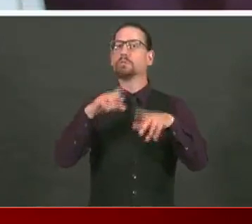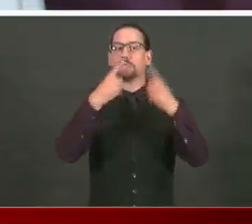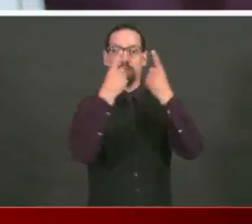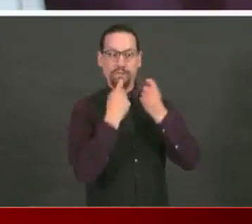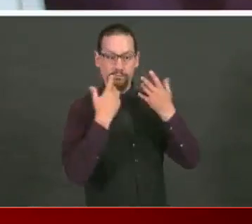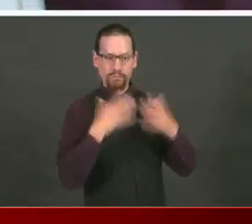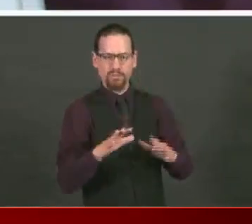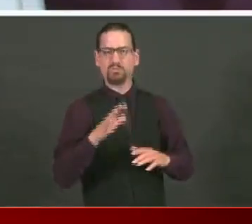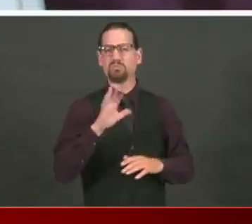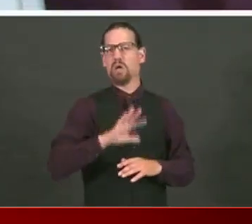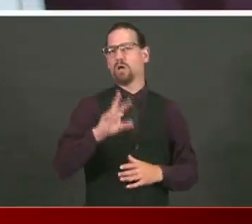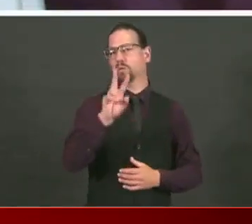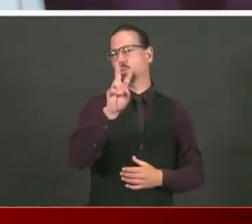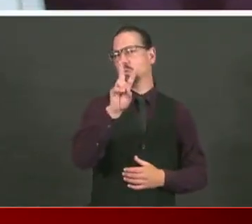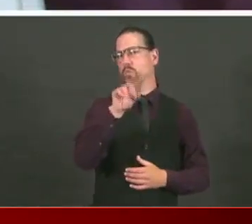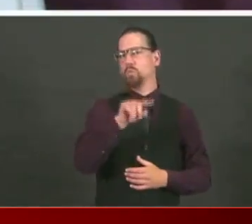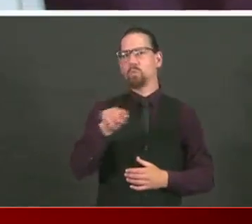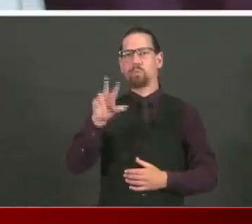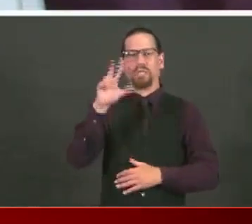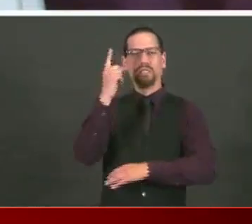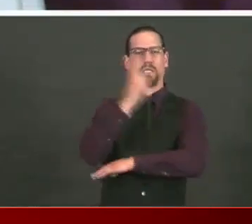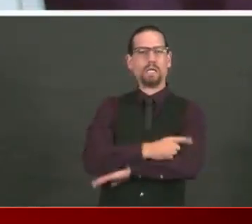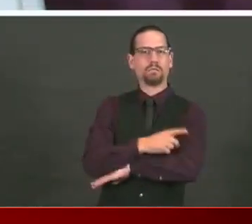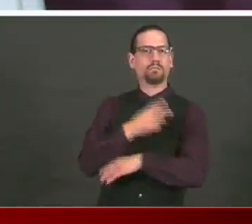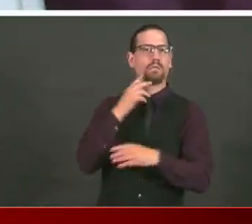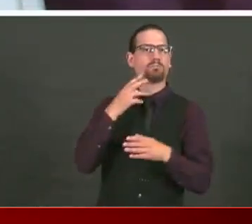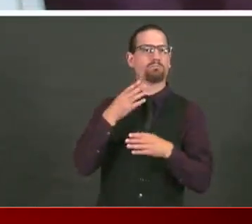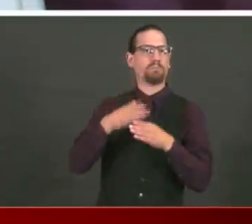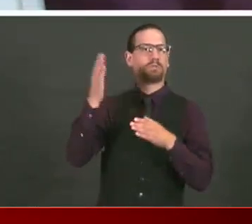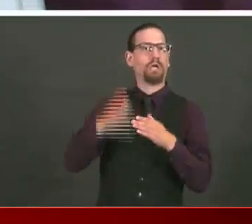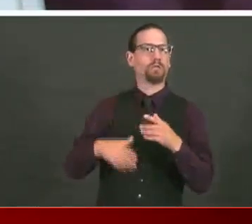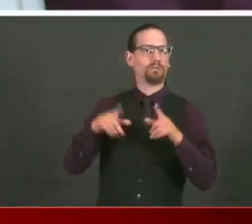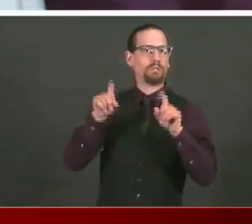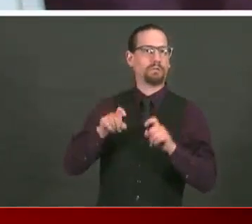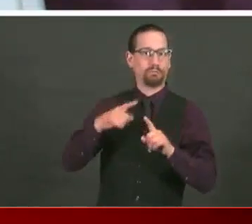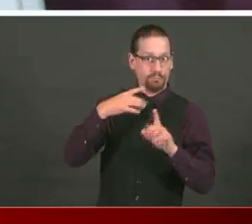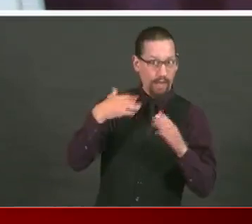YOU TO GET YOUR RESULTS. I JUST WANT YOU TO BE AWARE OF